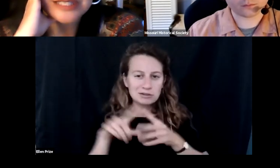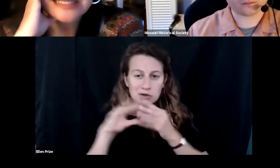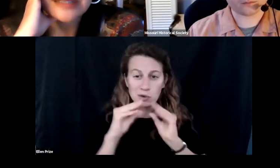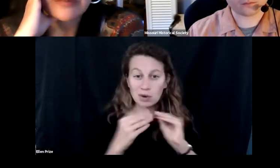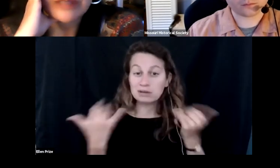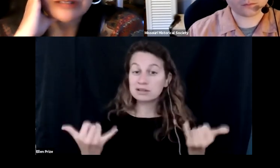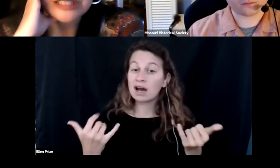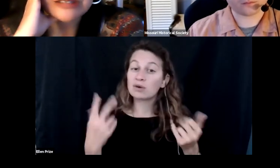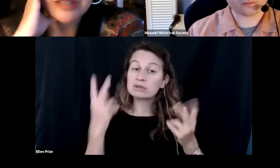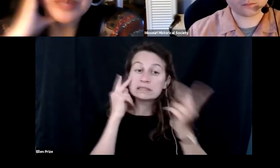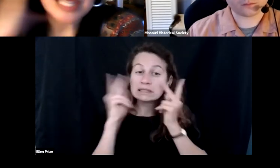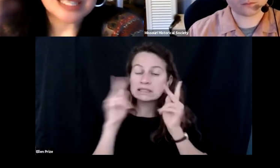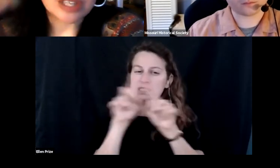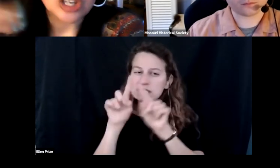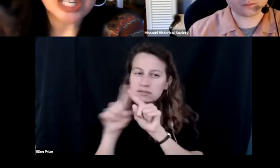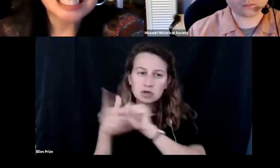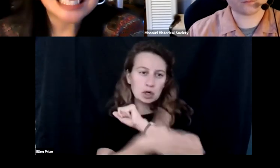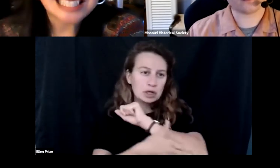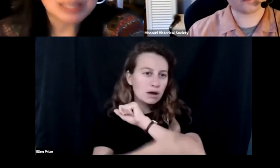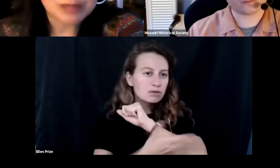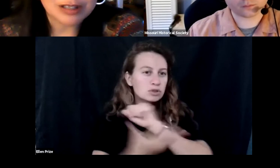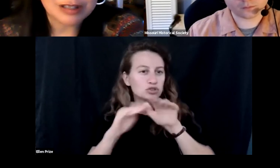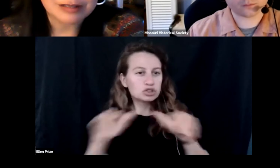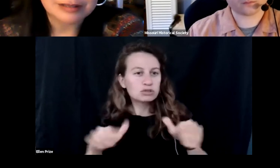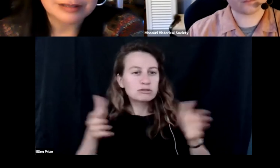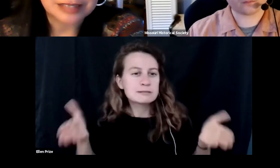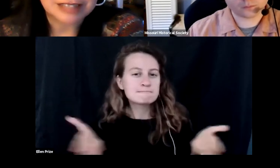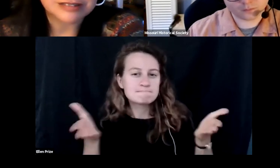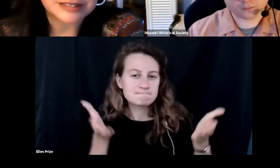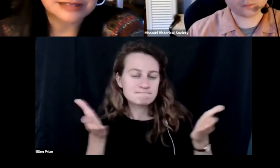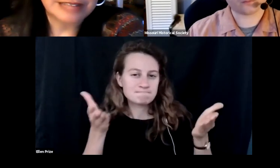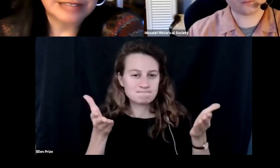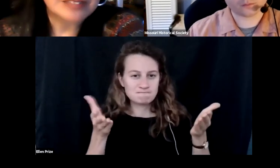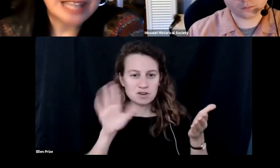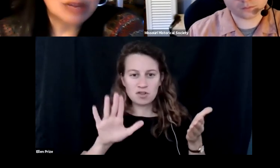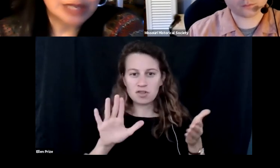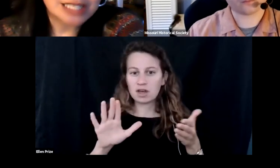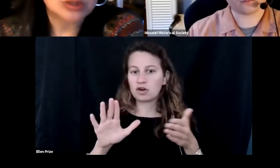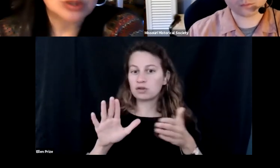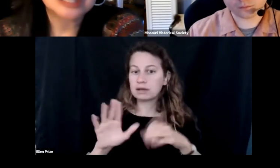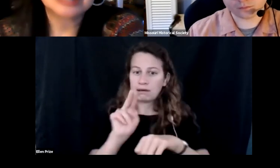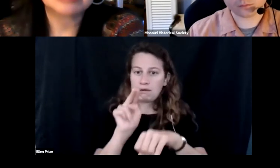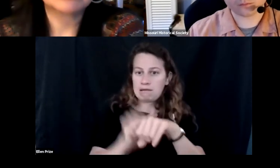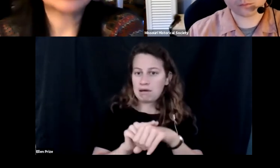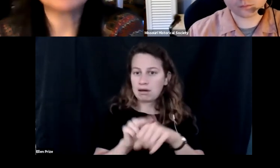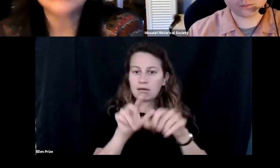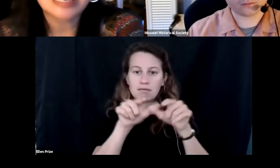at the beginning, my father's side of the family, I know very little about it until Judy Mandel, who lives here in St.